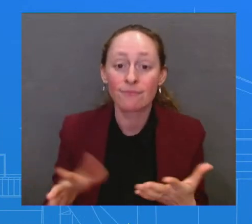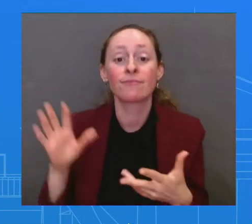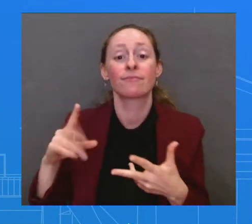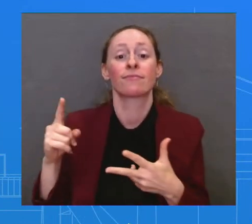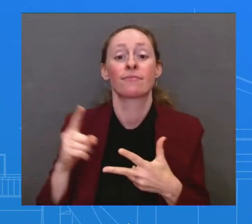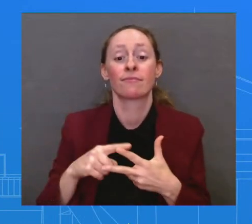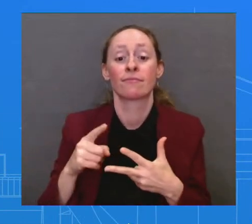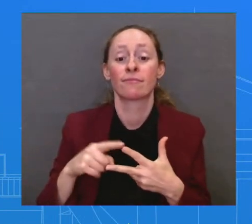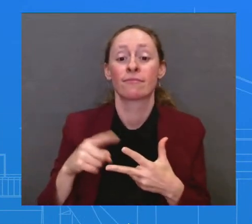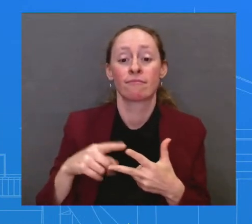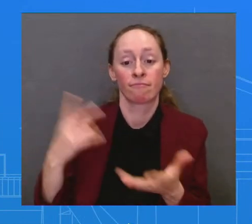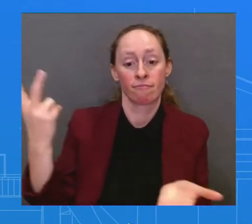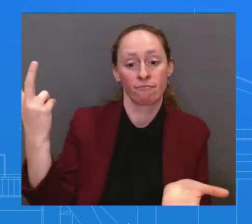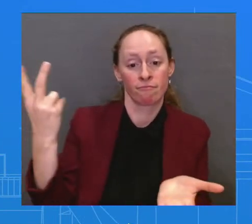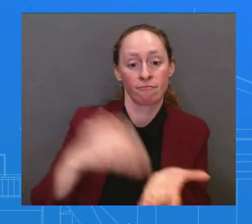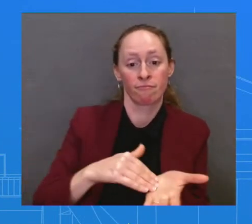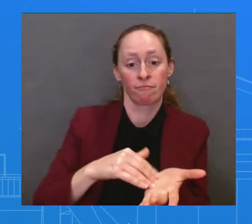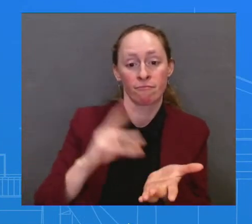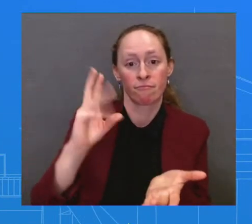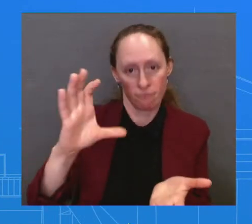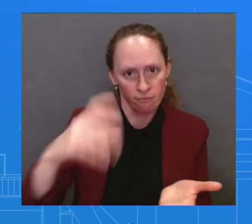those are going to be helpful in dealing with the issue --